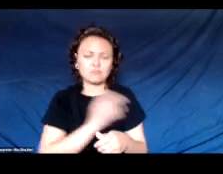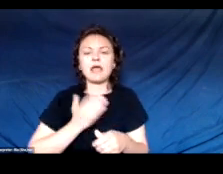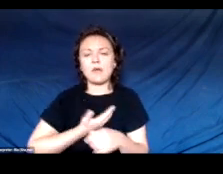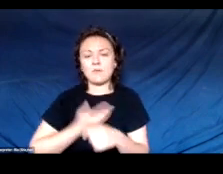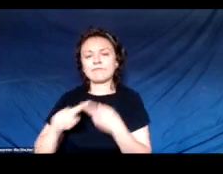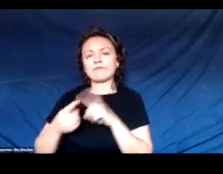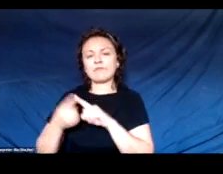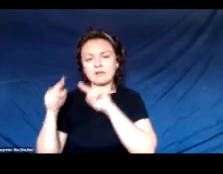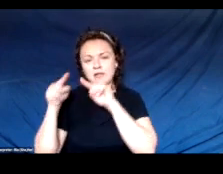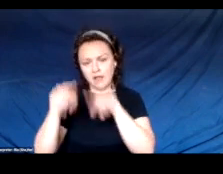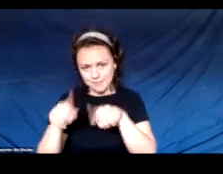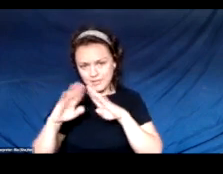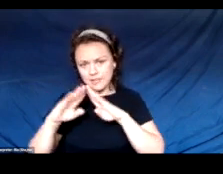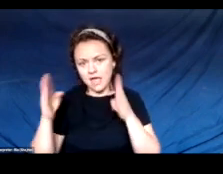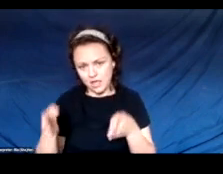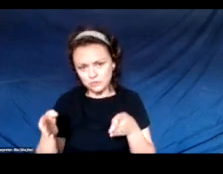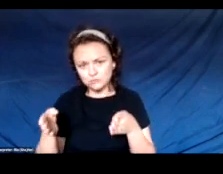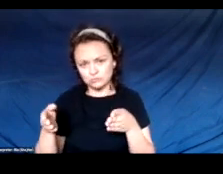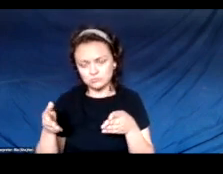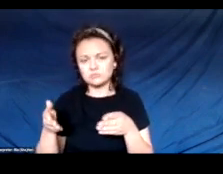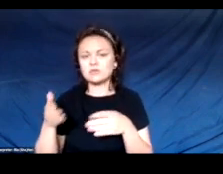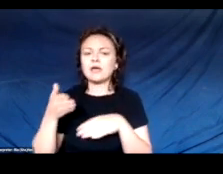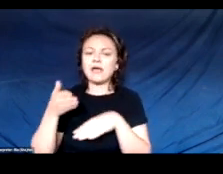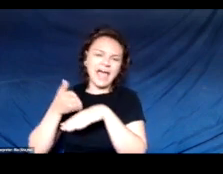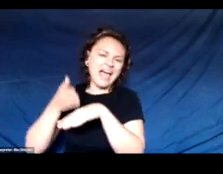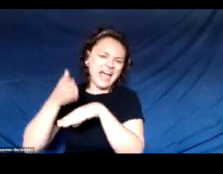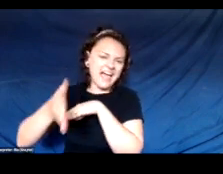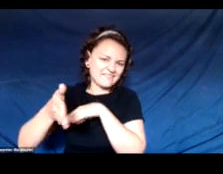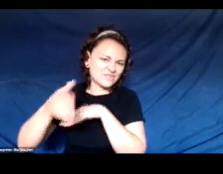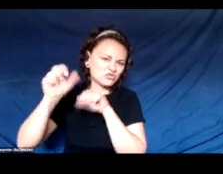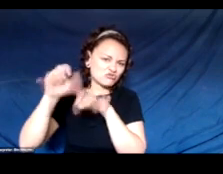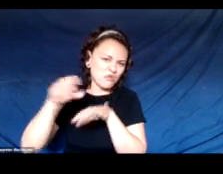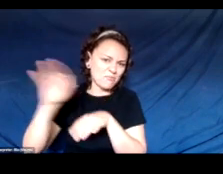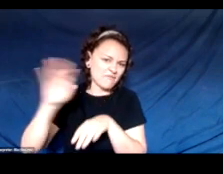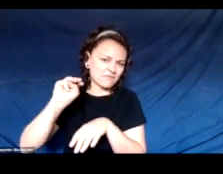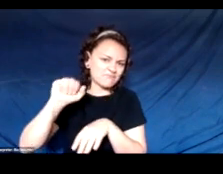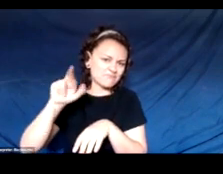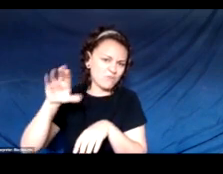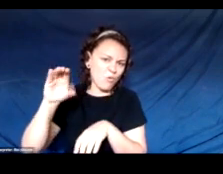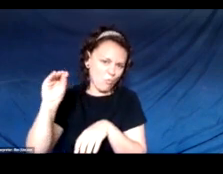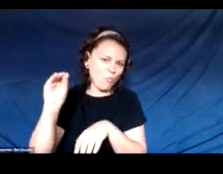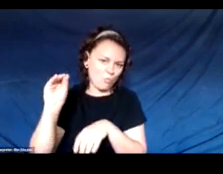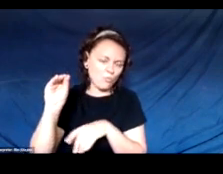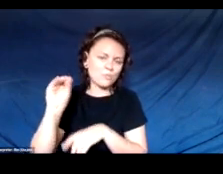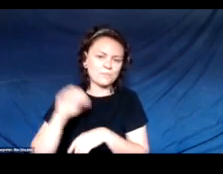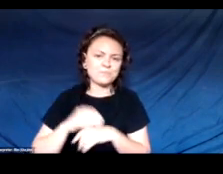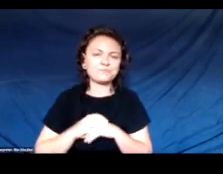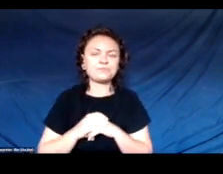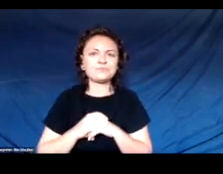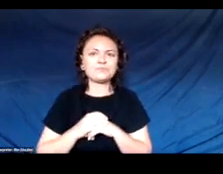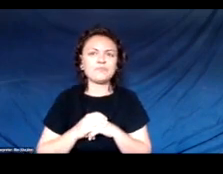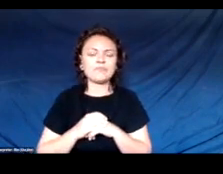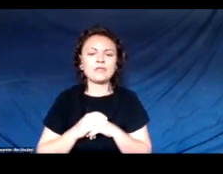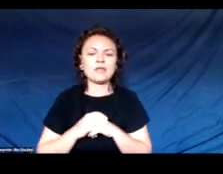after she dropped off Marco with his house team. And she got all the baby stuff